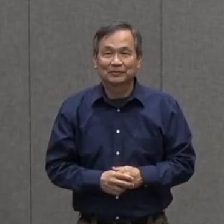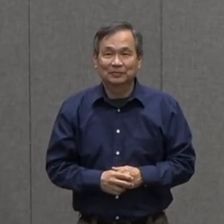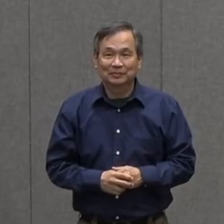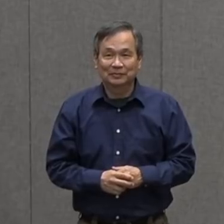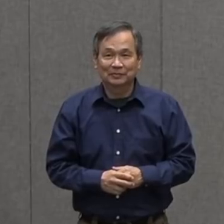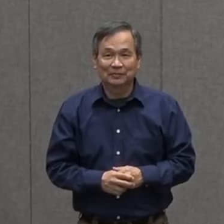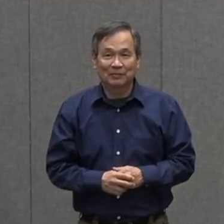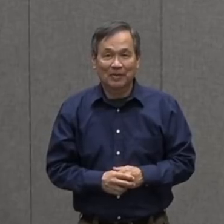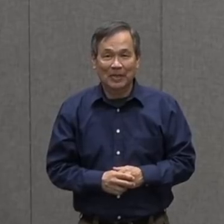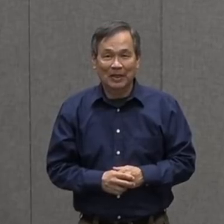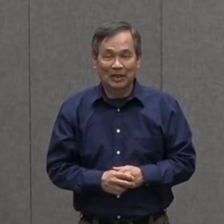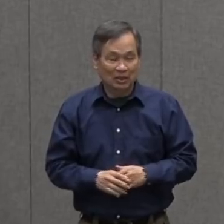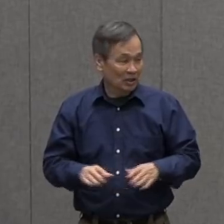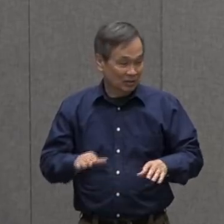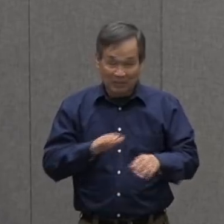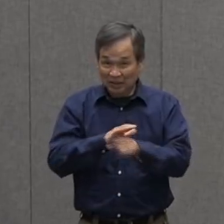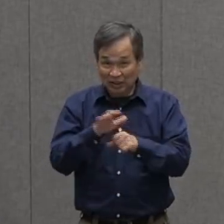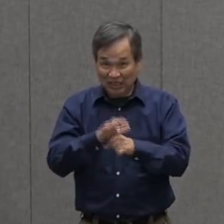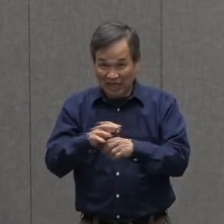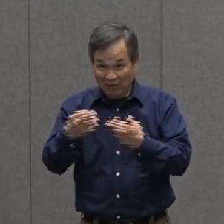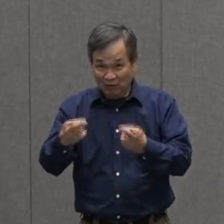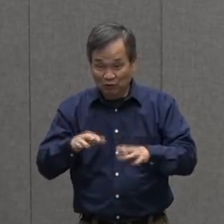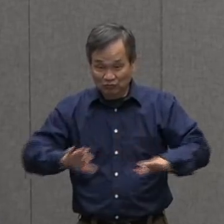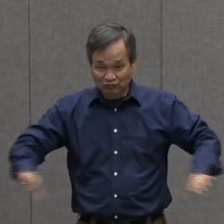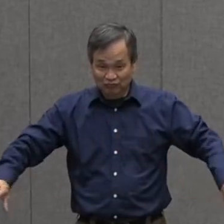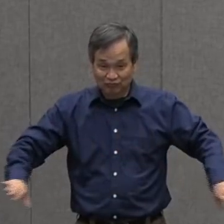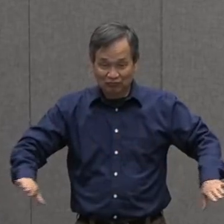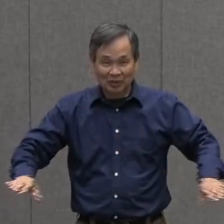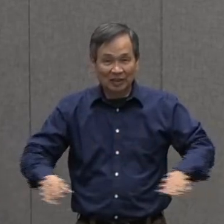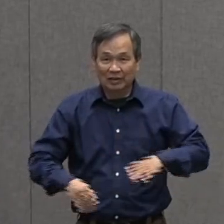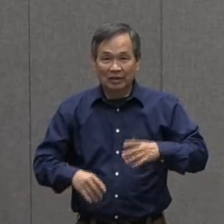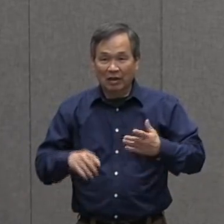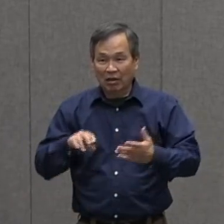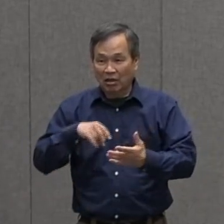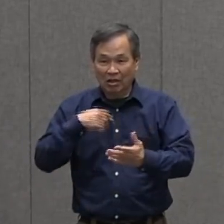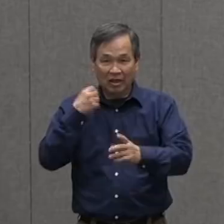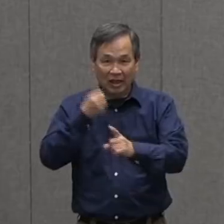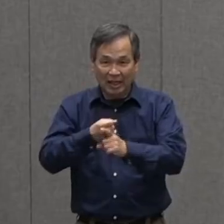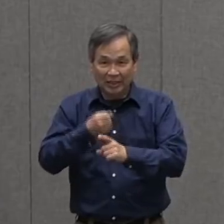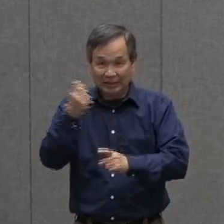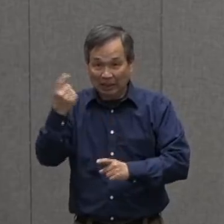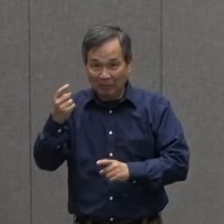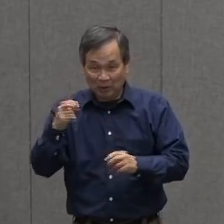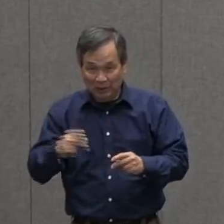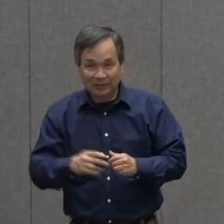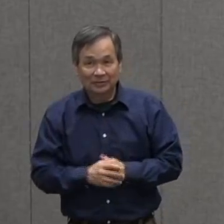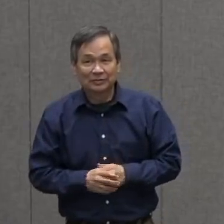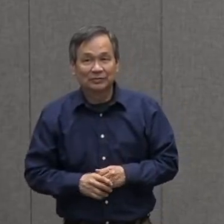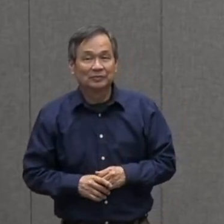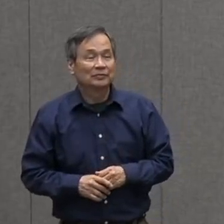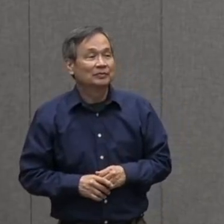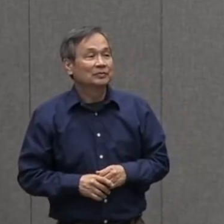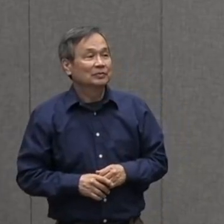Make sure you have plenty of room around you that you're not gonna hit anything when you do your jumping jacks, and let's try this.